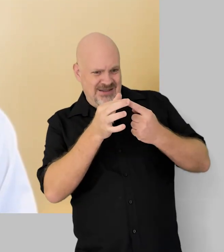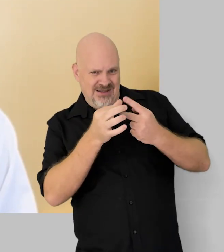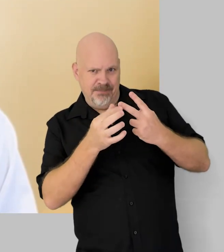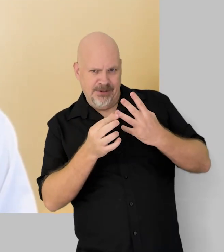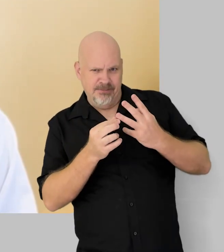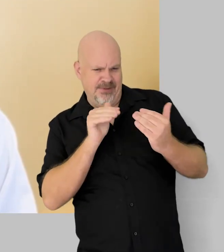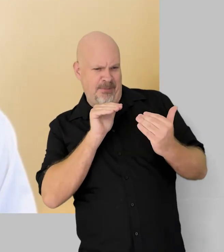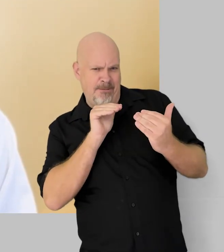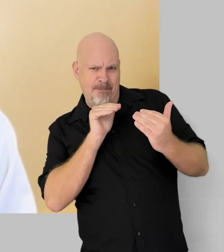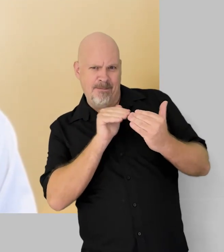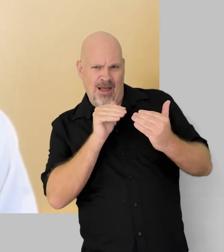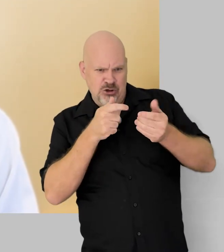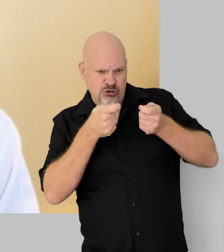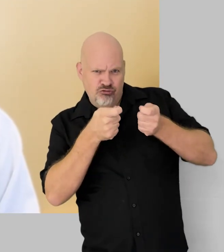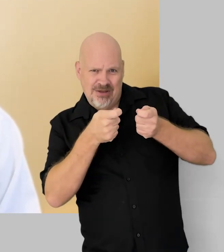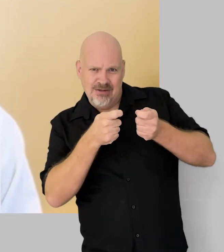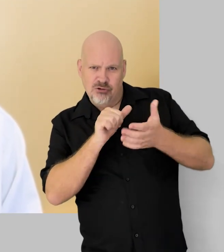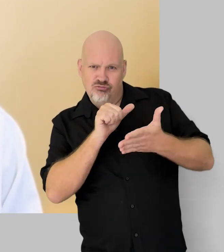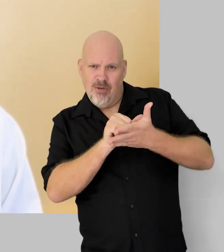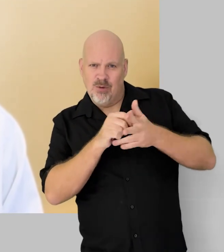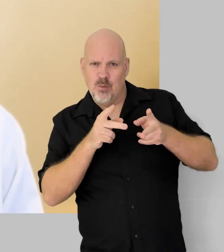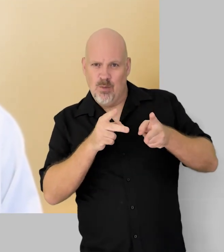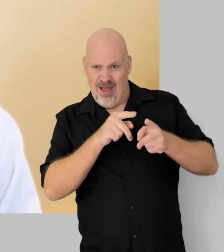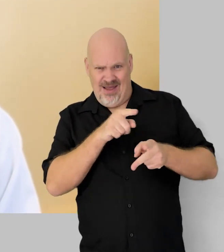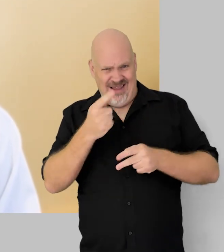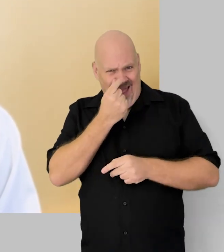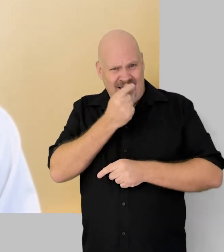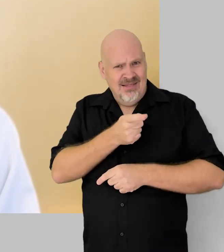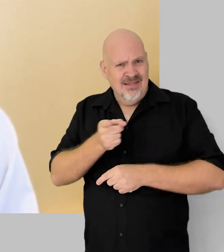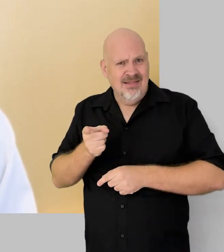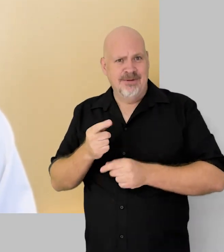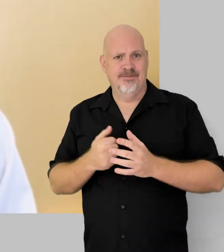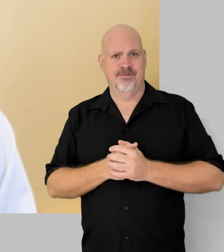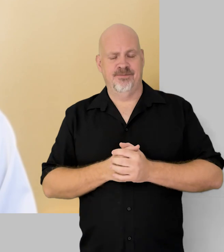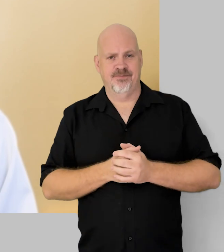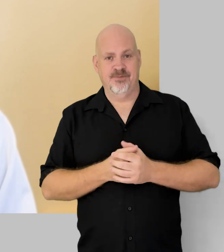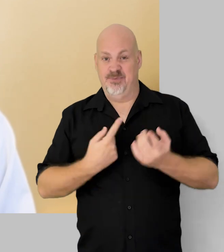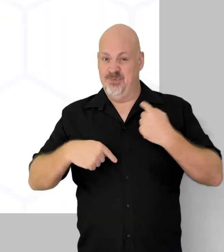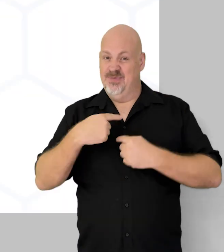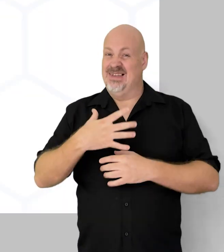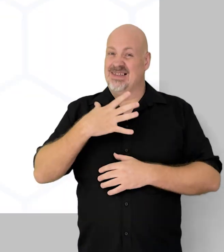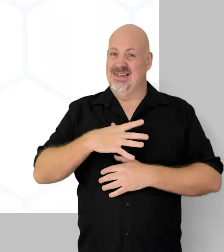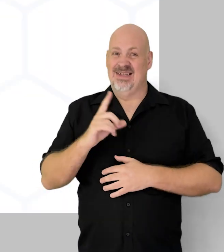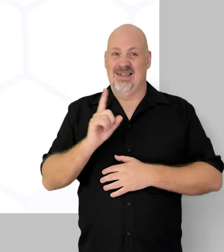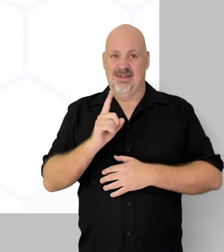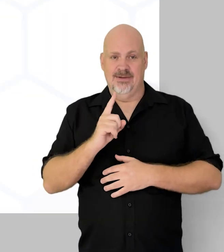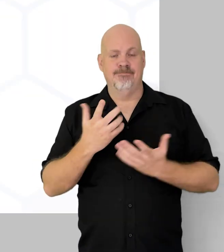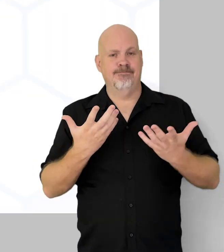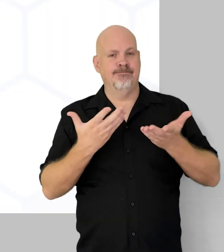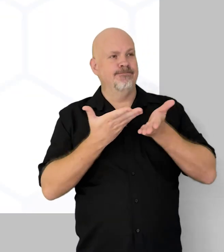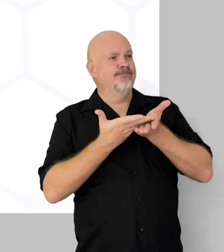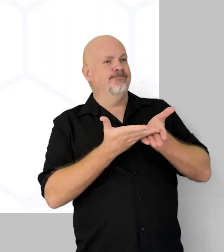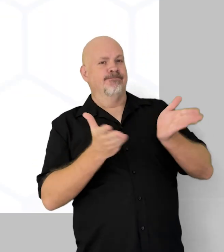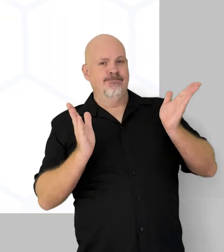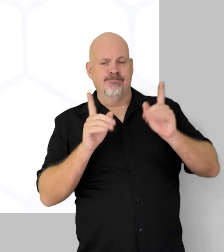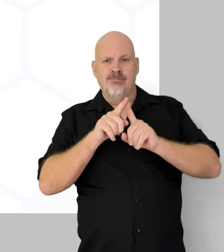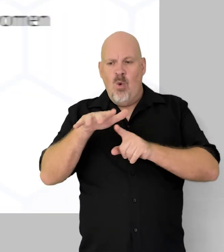This calls for both universal and locally tailored solutions. Across all context,